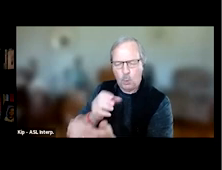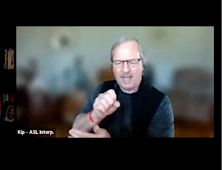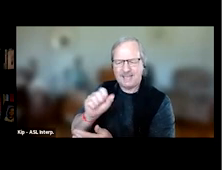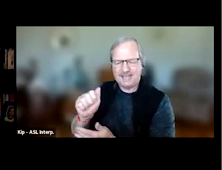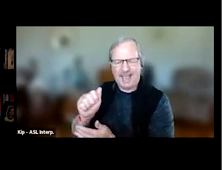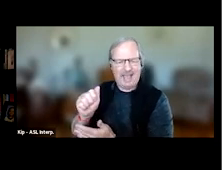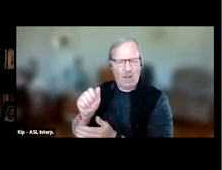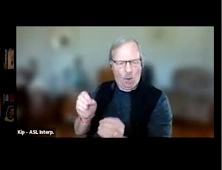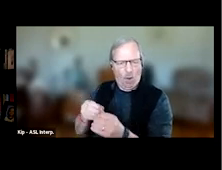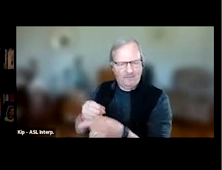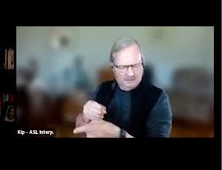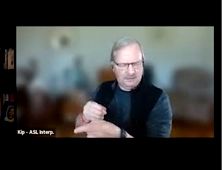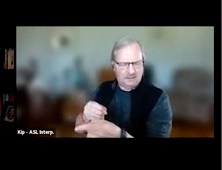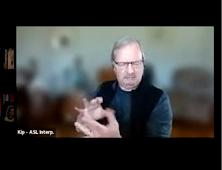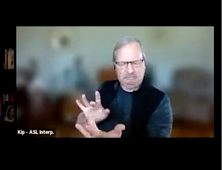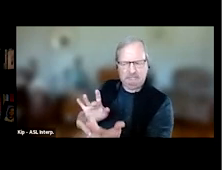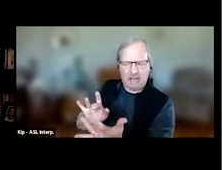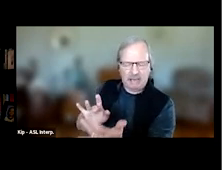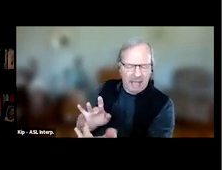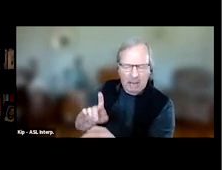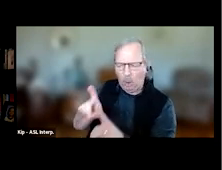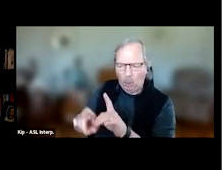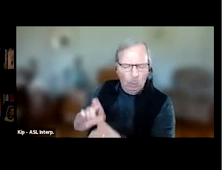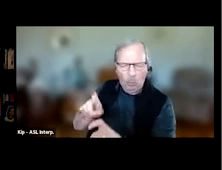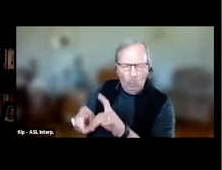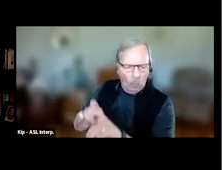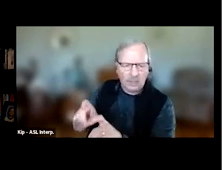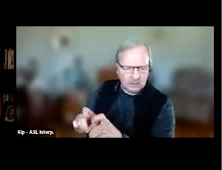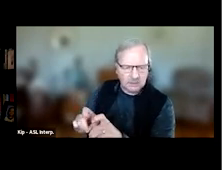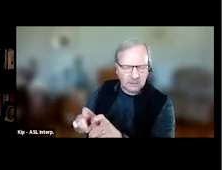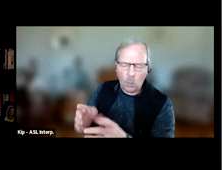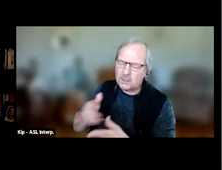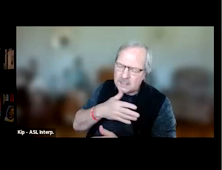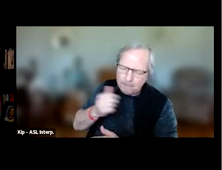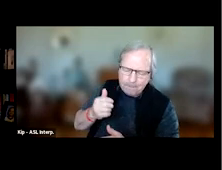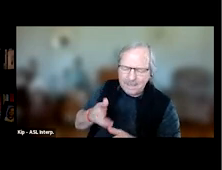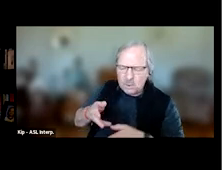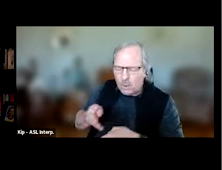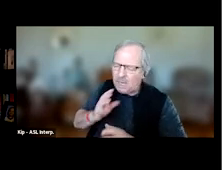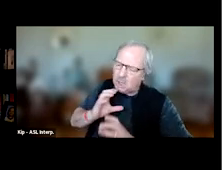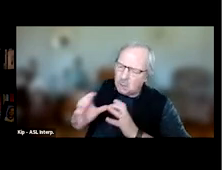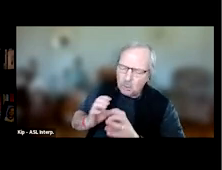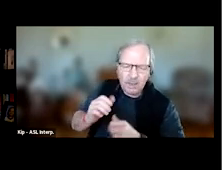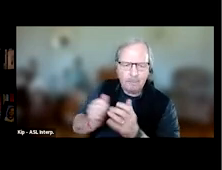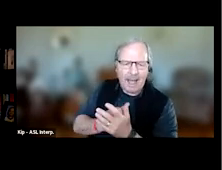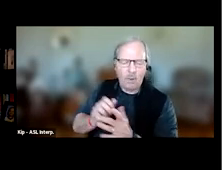contact some questions that you can ask them. What's the best way to communicate about applications that are being submitted?